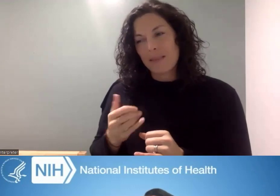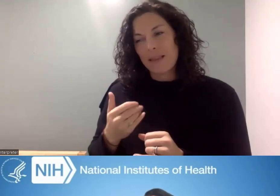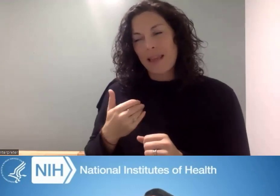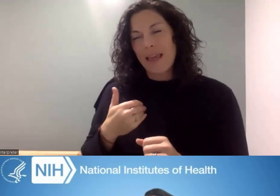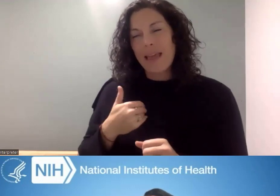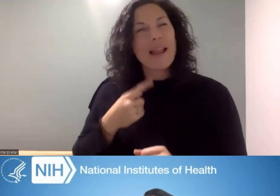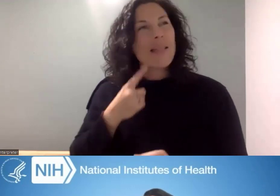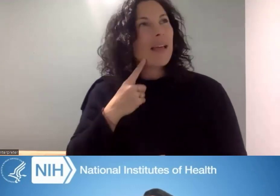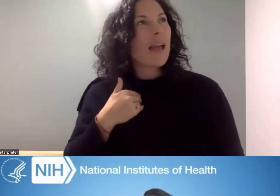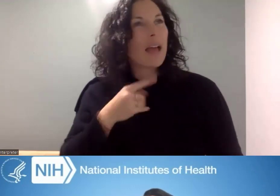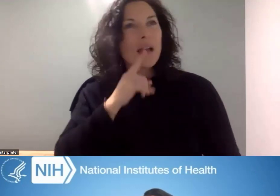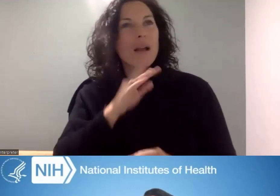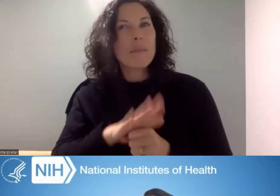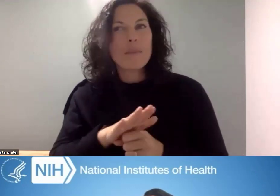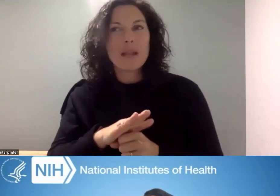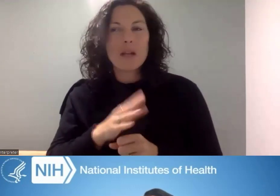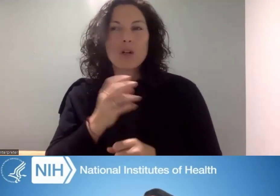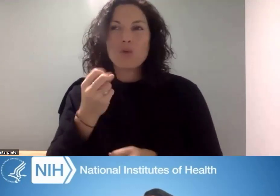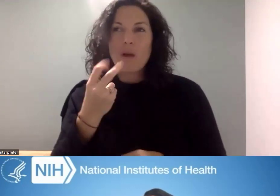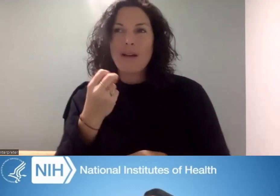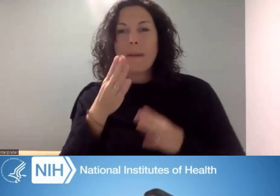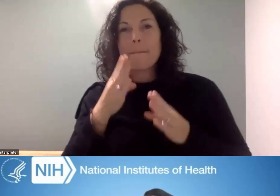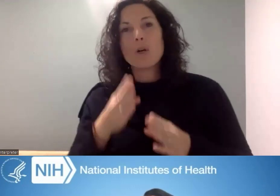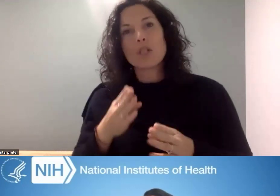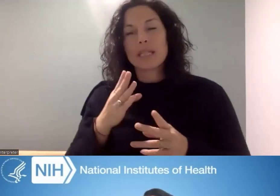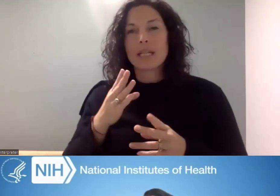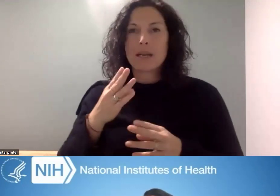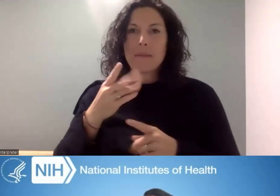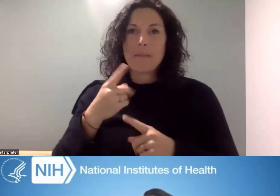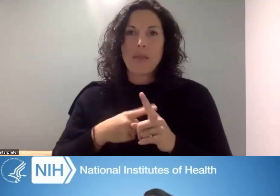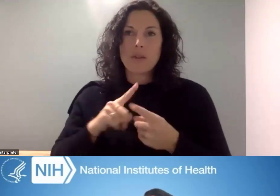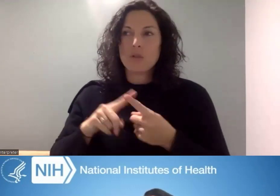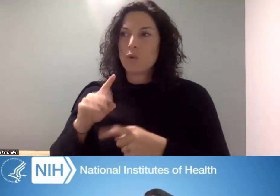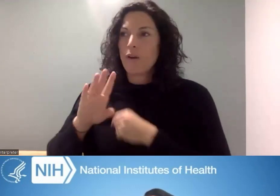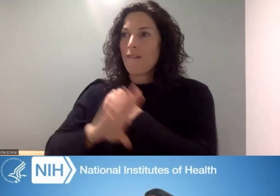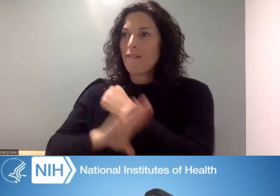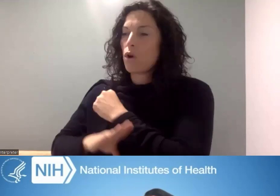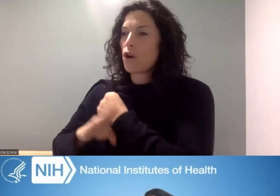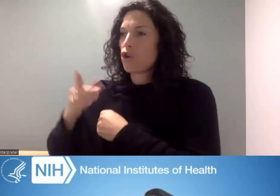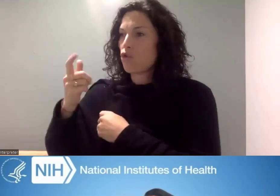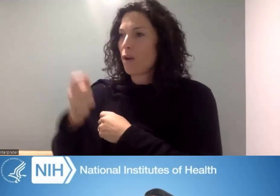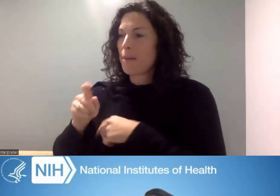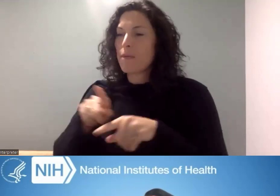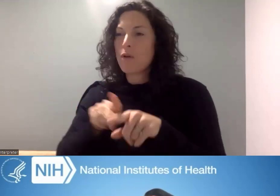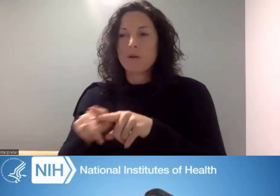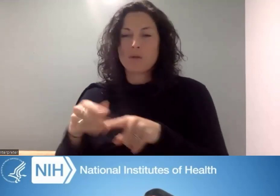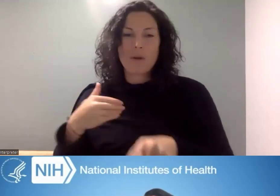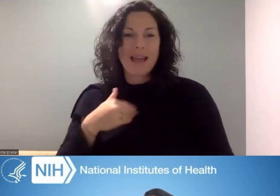was committed 12 person-months to a foreign brand and then also had a lot of NIH grants.